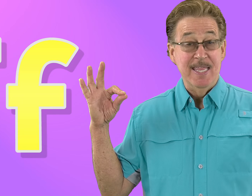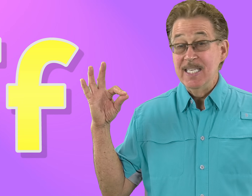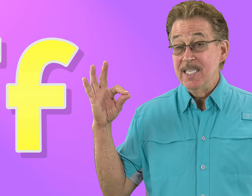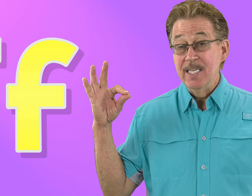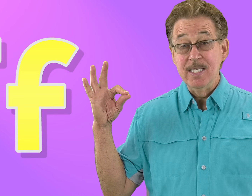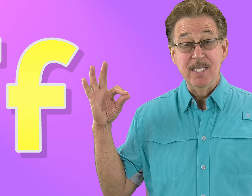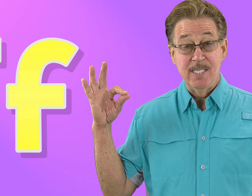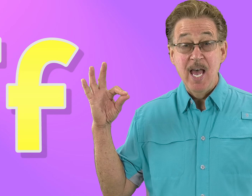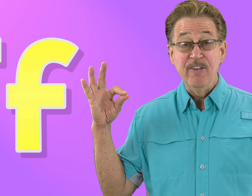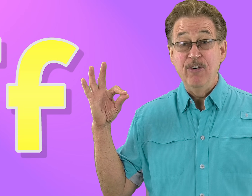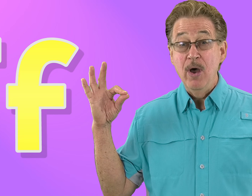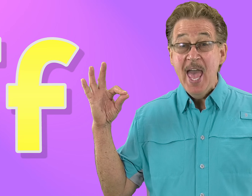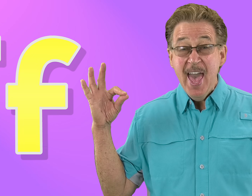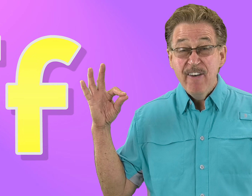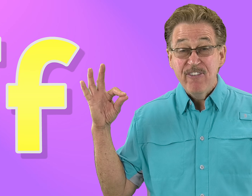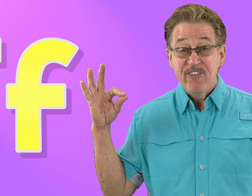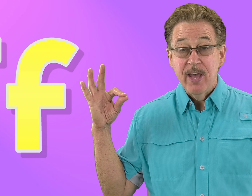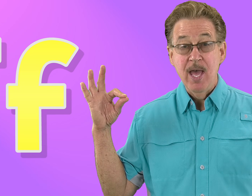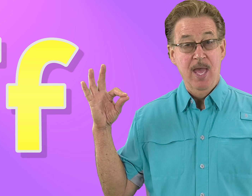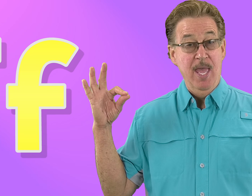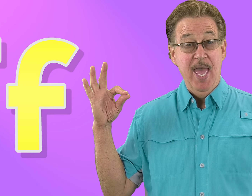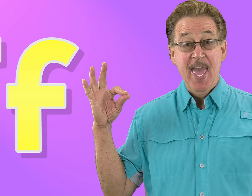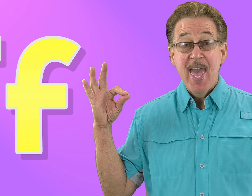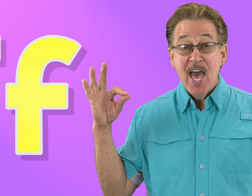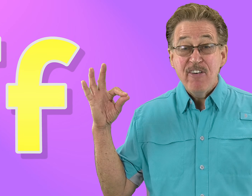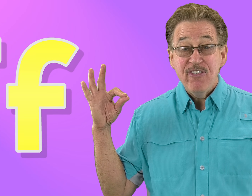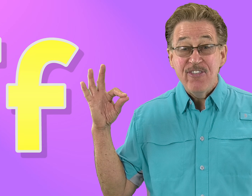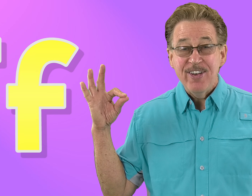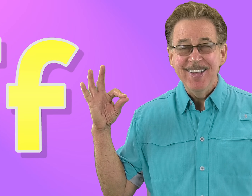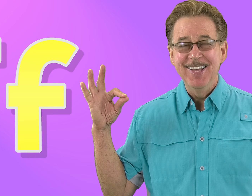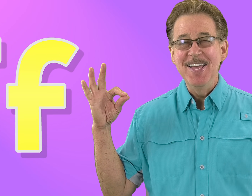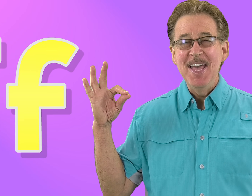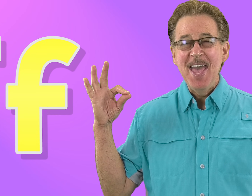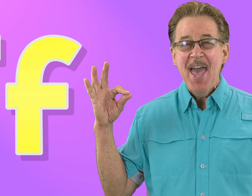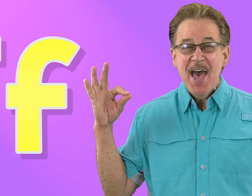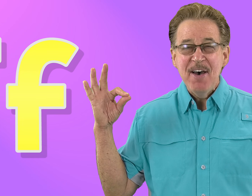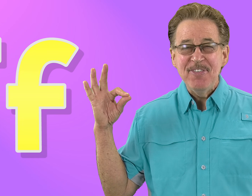This is the sign for F f, F f, F f